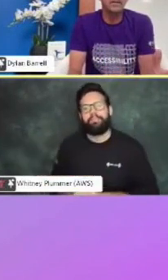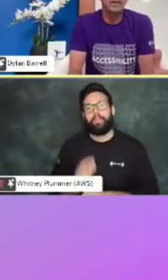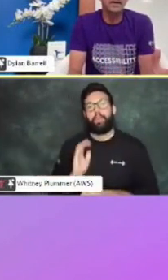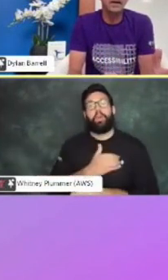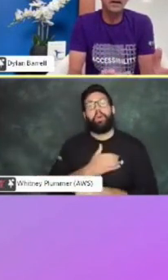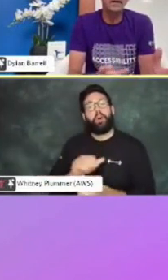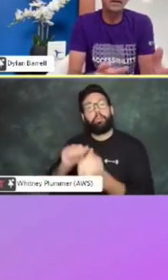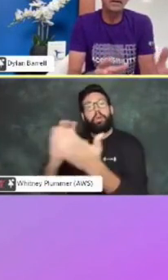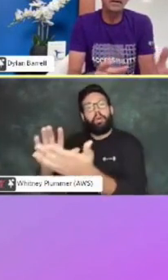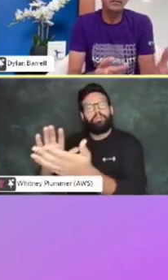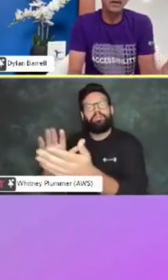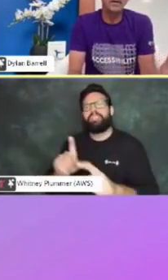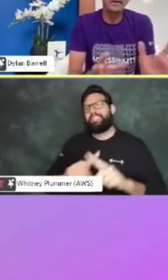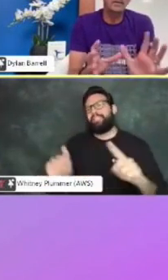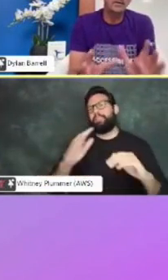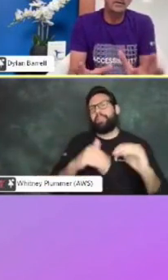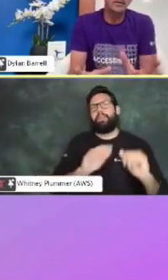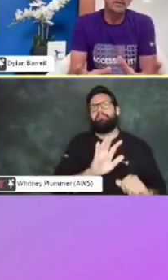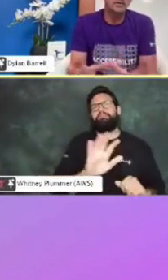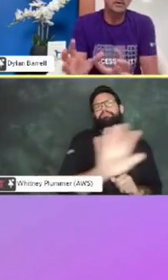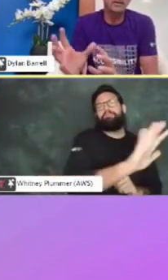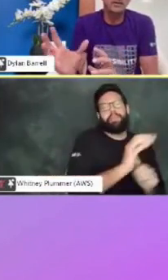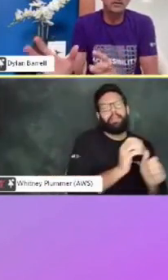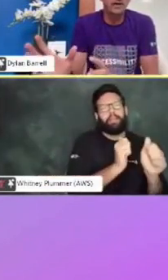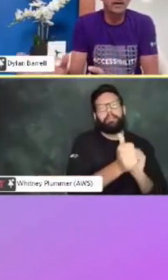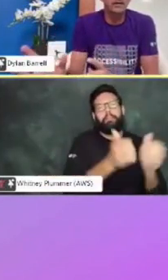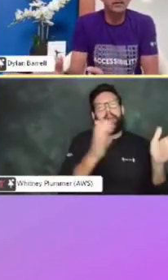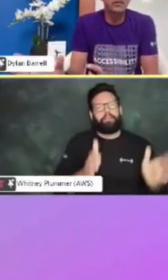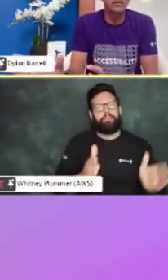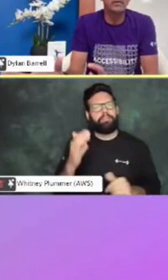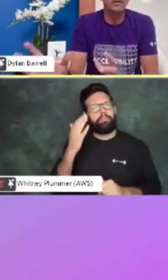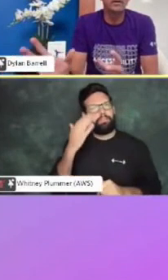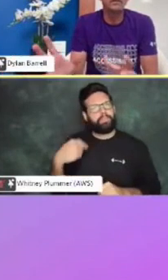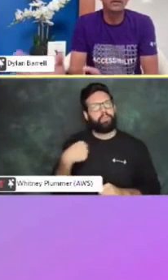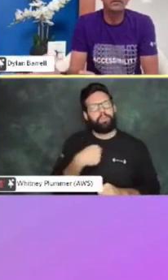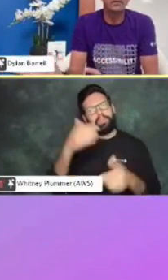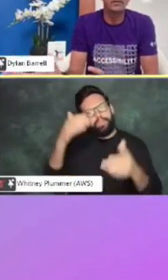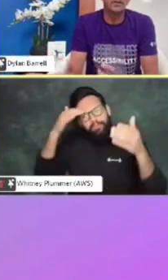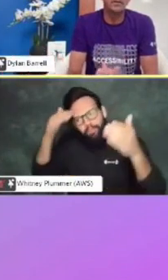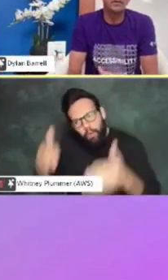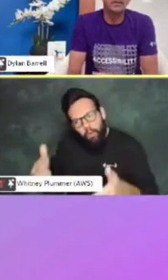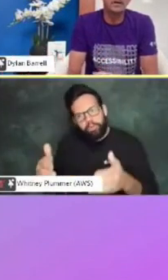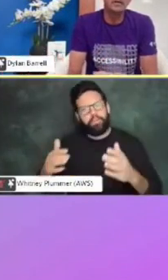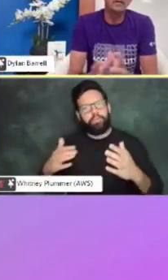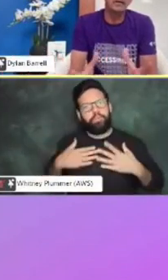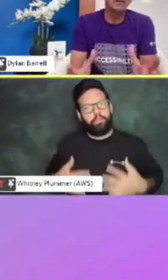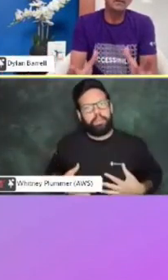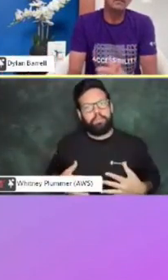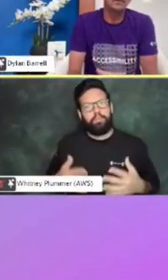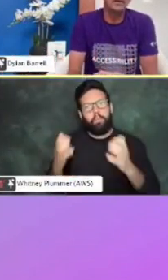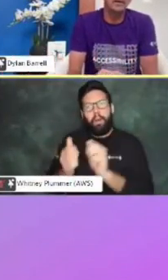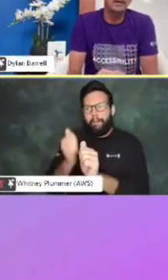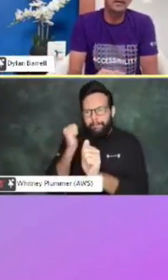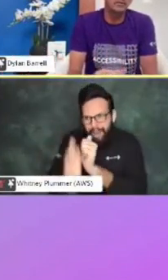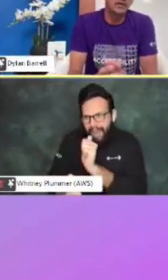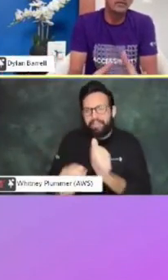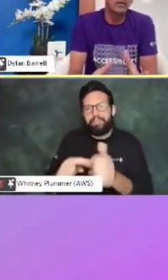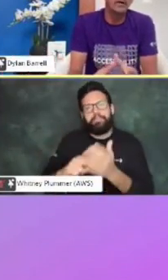is one that because it's human centric really ensures zero false positives. So some examples of the things that we avoid